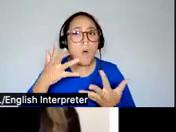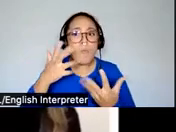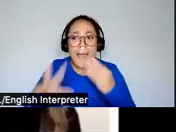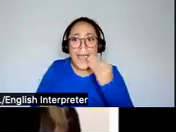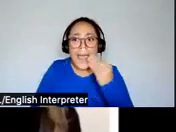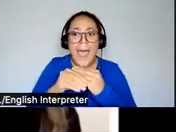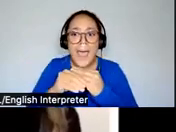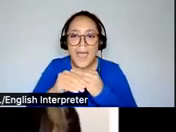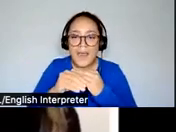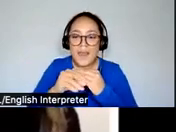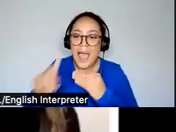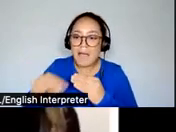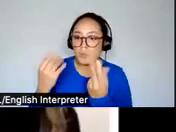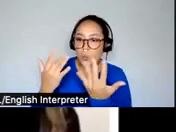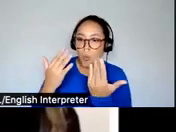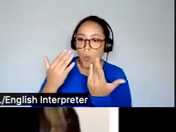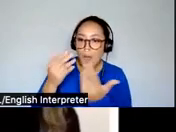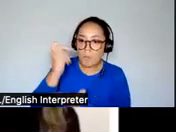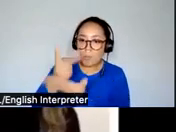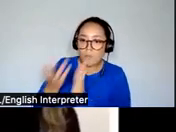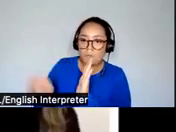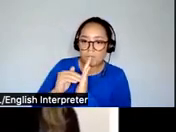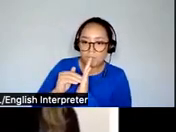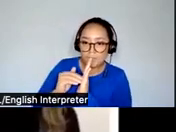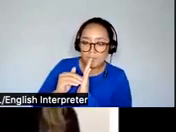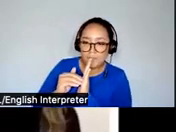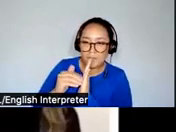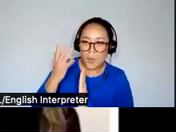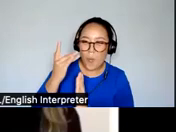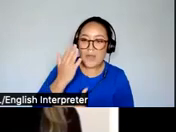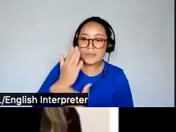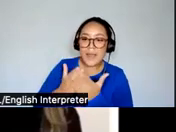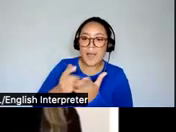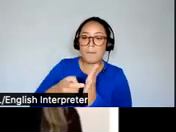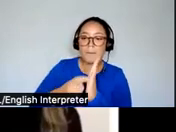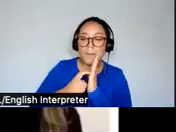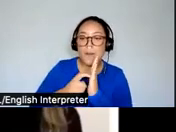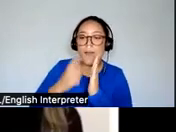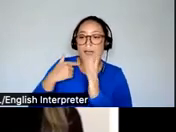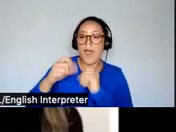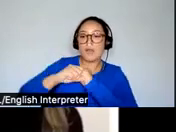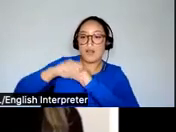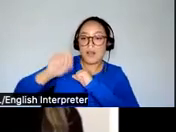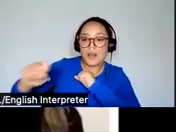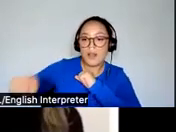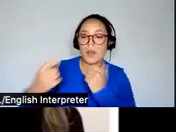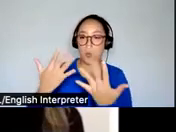Some of the requirements have a longer processing time, and it is a lot harder to add additional